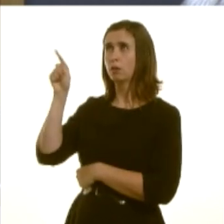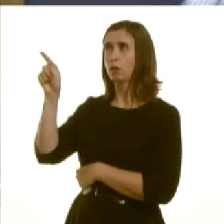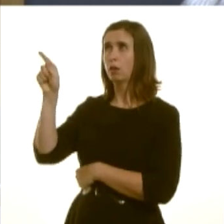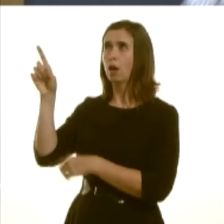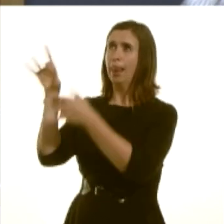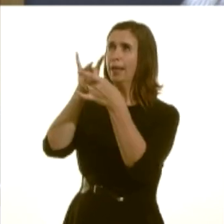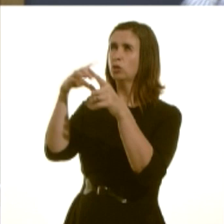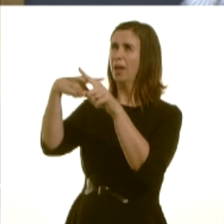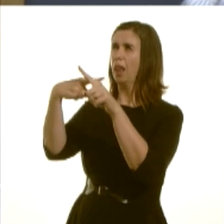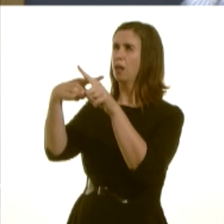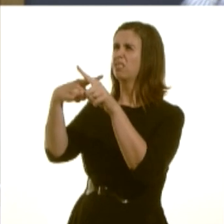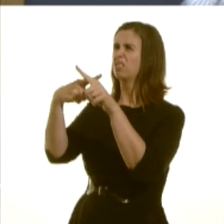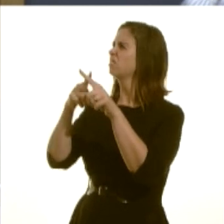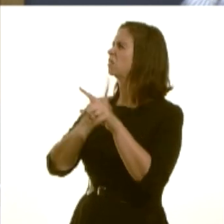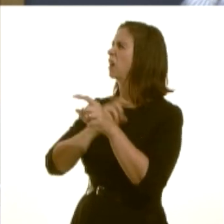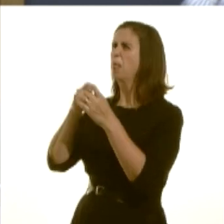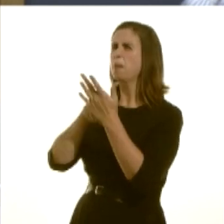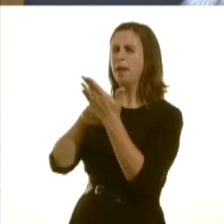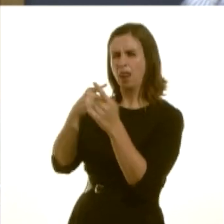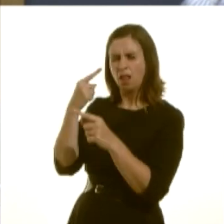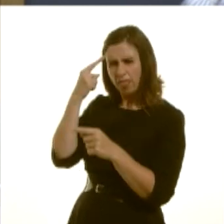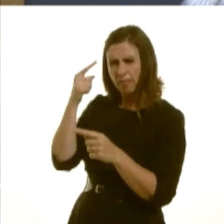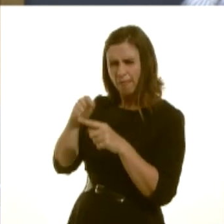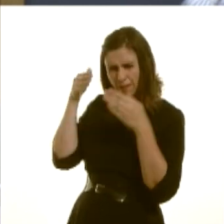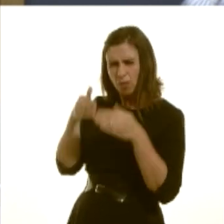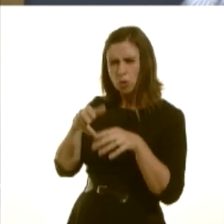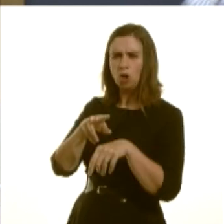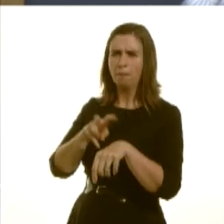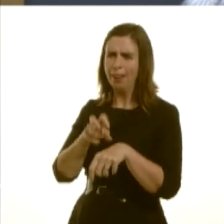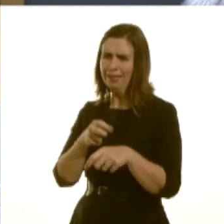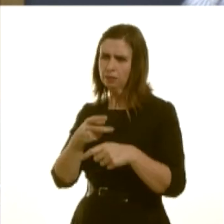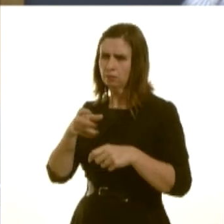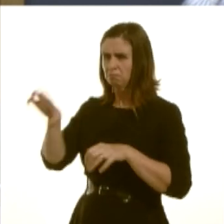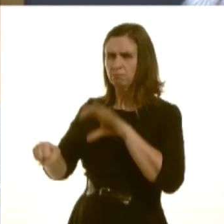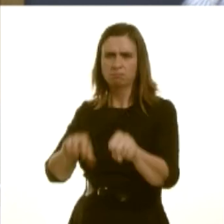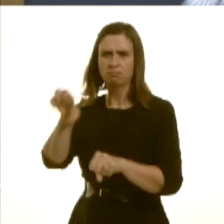suggesting to me that the Bill is more concerned with policing than protection. There has been